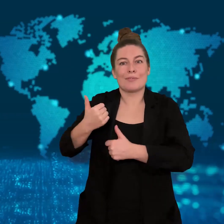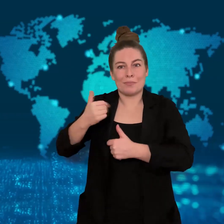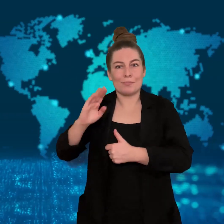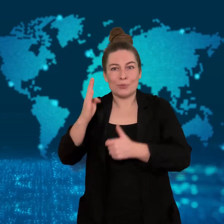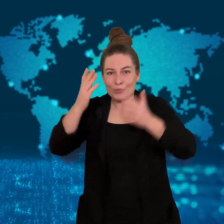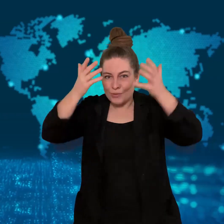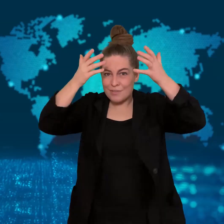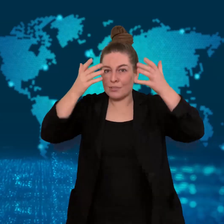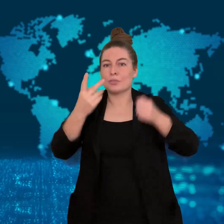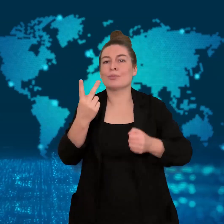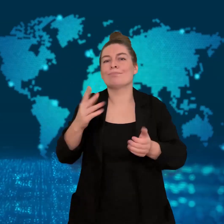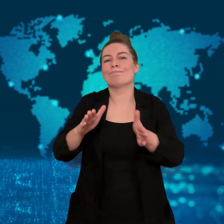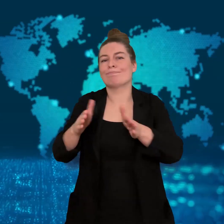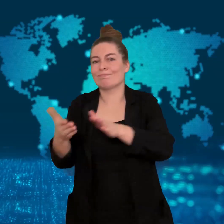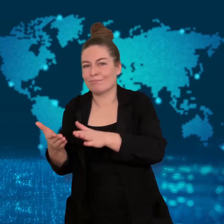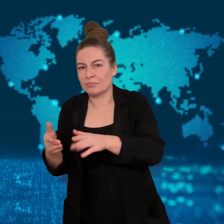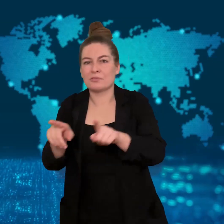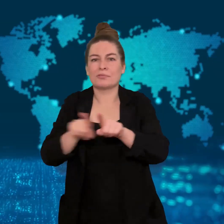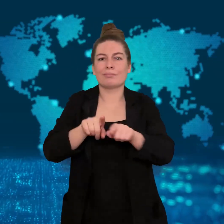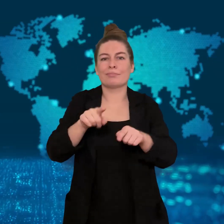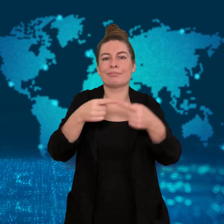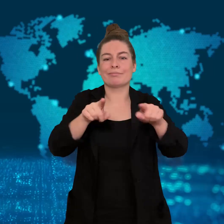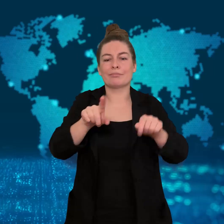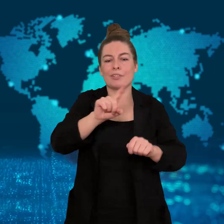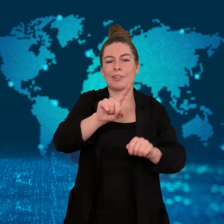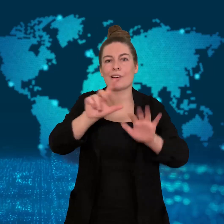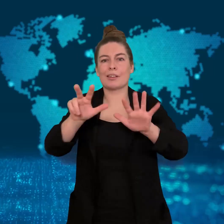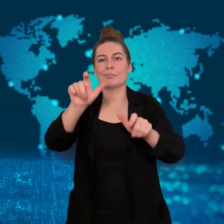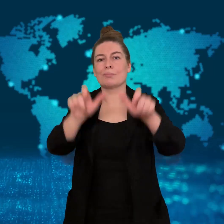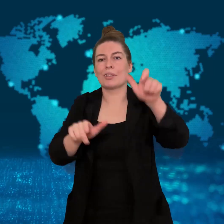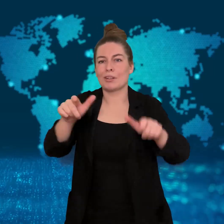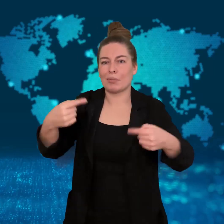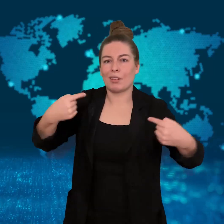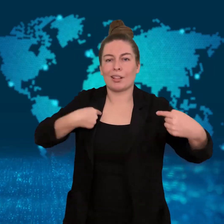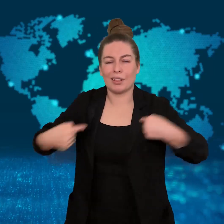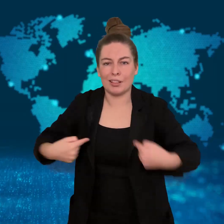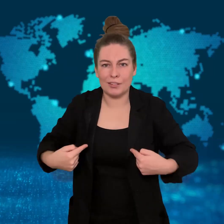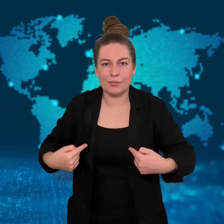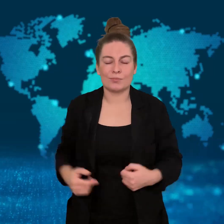Eighteen people were injured during that attack.